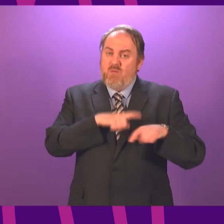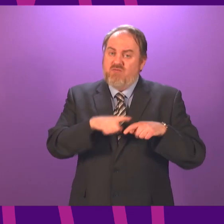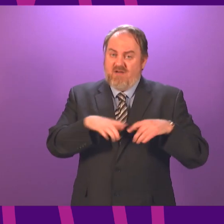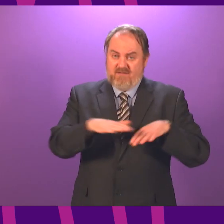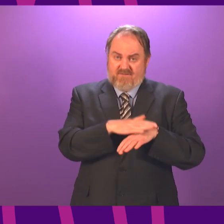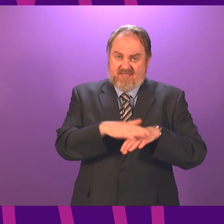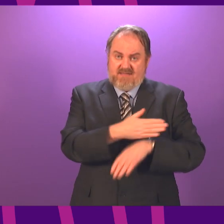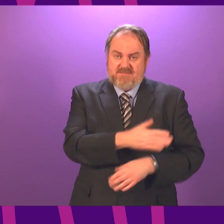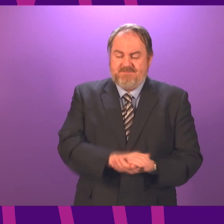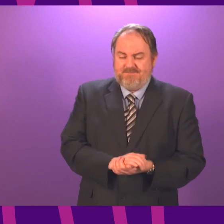Liam McArthur (Orkney Islands) (LD): The First Minister has spoken about the ambition